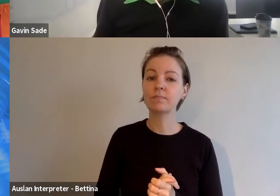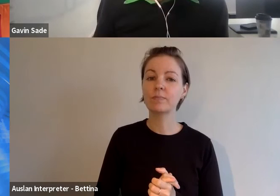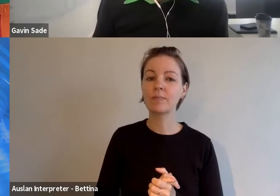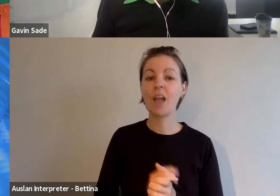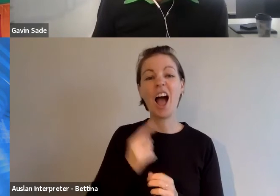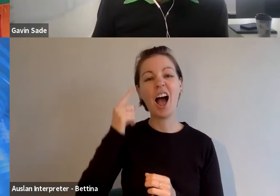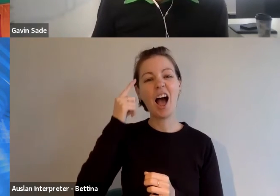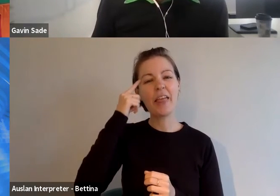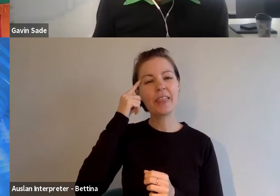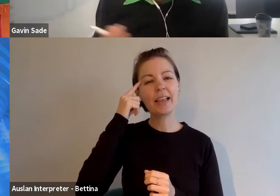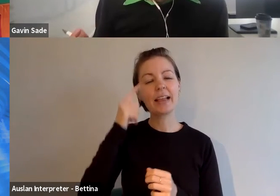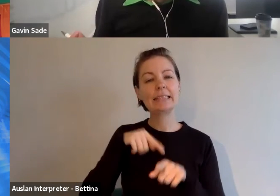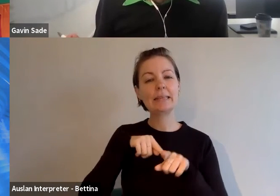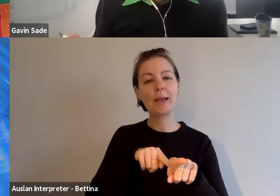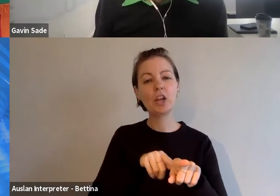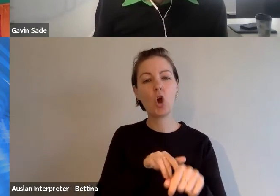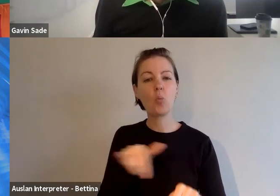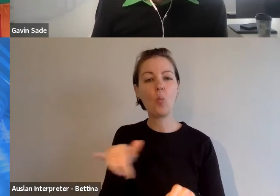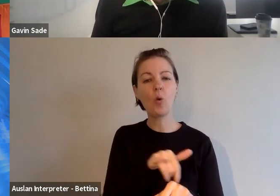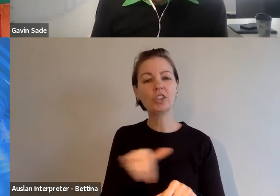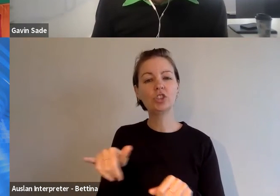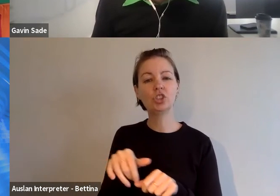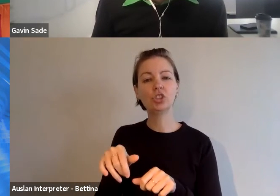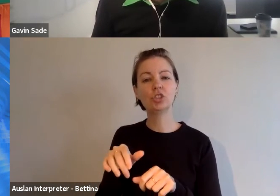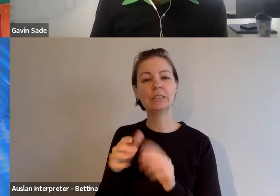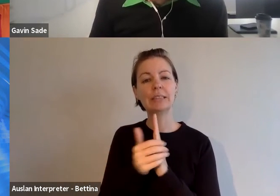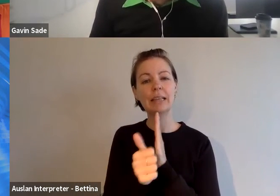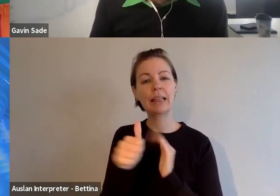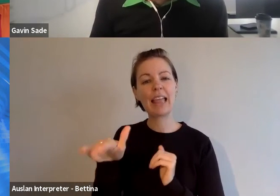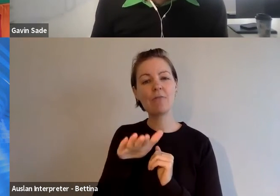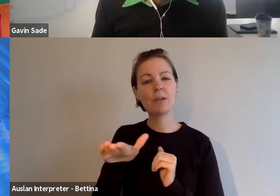. From what I have seen to the project, there isn't any particular discipline